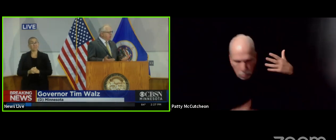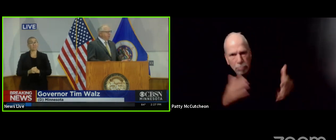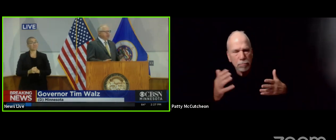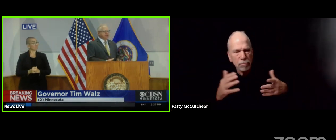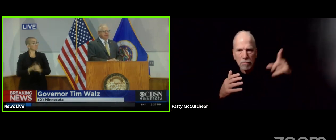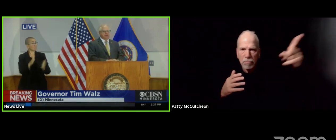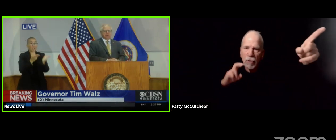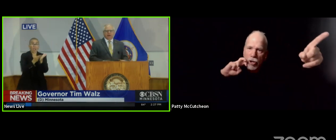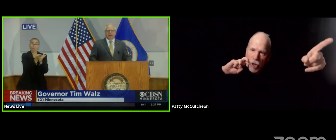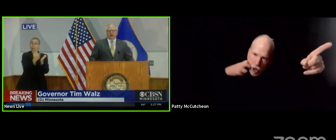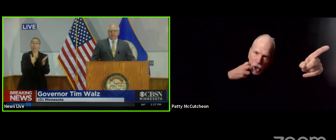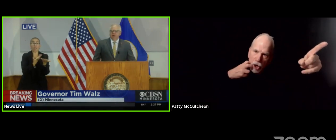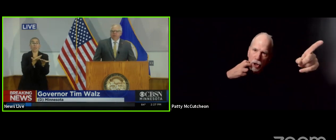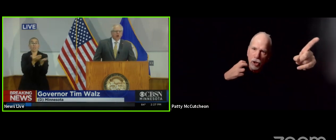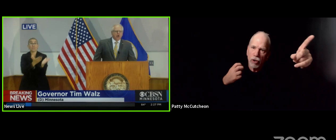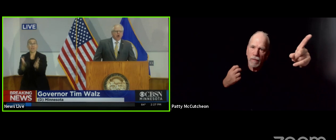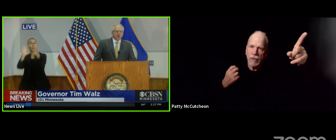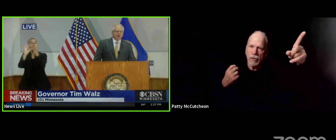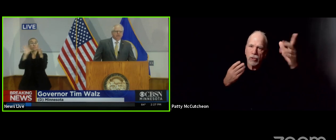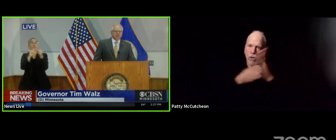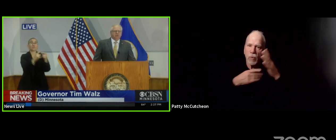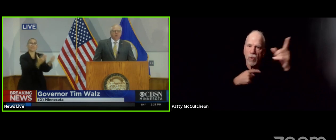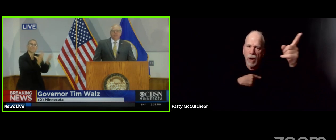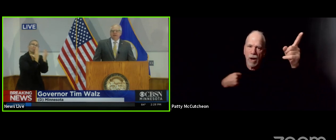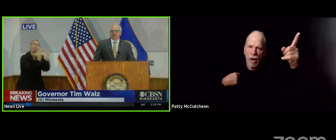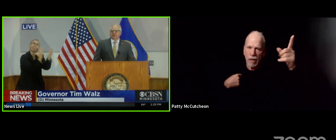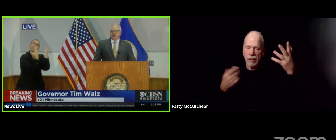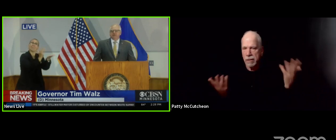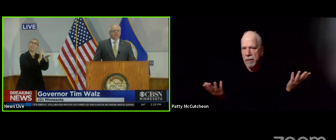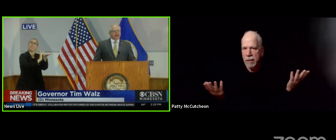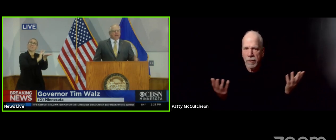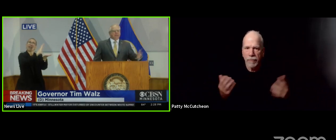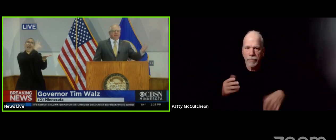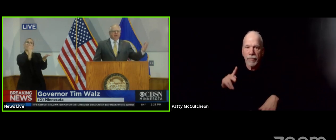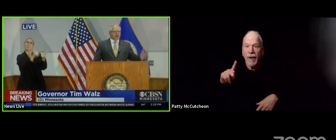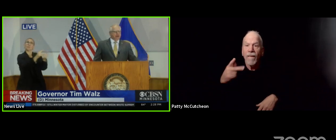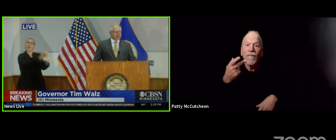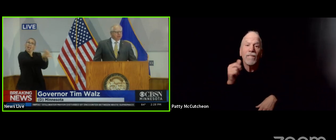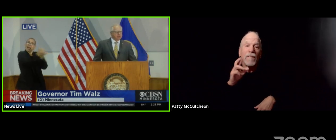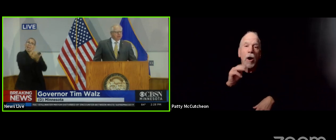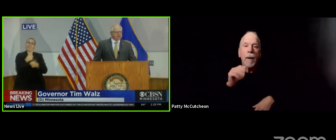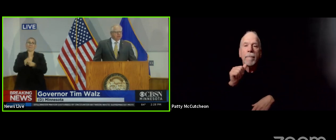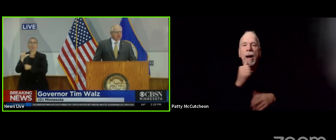WE APPRECIATE THAT THEY WERE TRYING TO HELP. BUT, OH, NO, FOR ONE MINUTE A SHRED OF HUMANITY MIGHT HAVE BEEN RUNNING THROUGH THINGS, THEY DECIDED